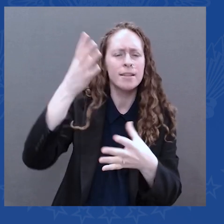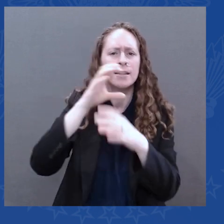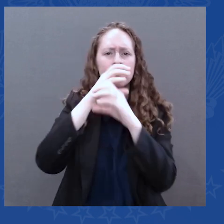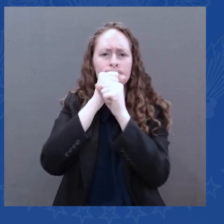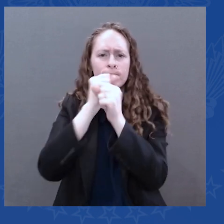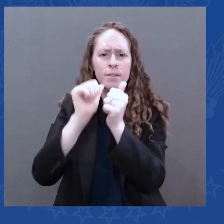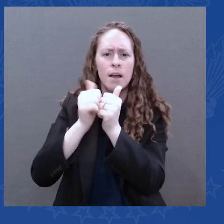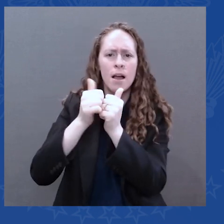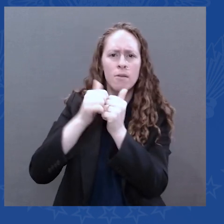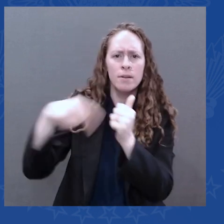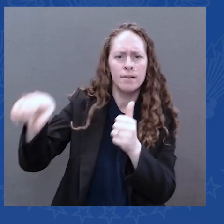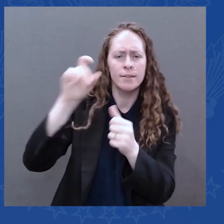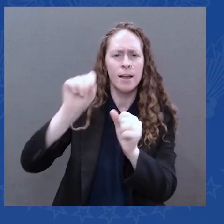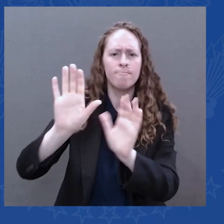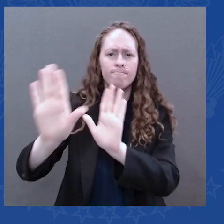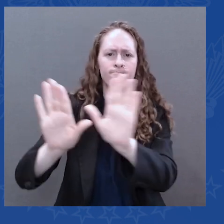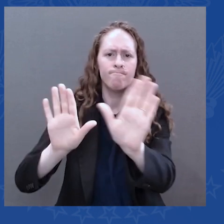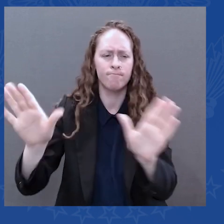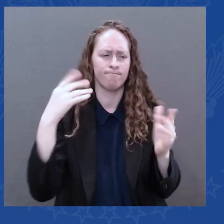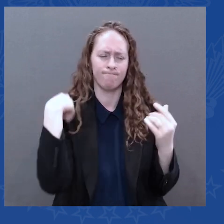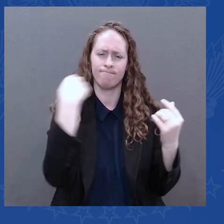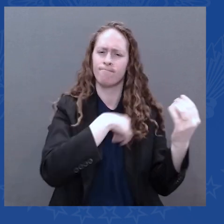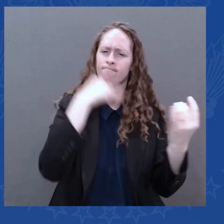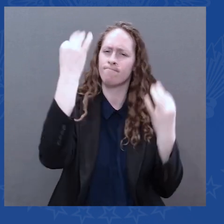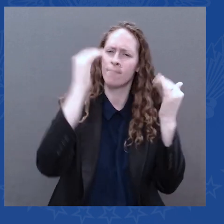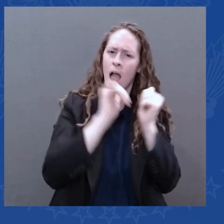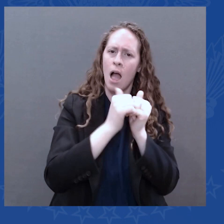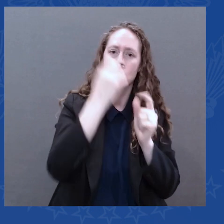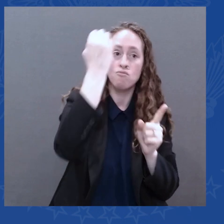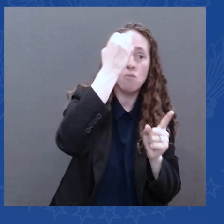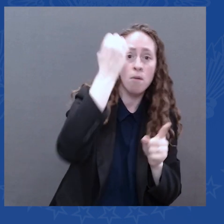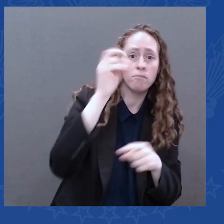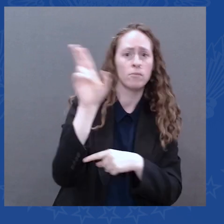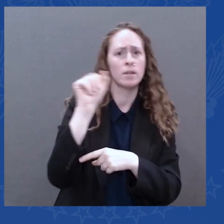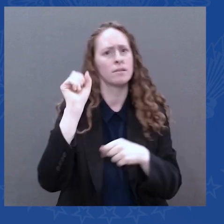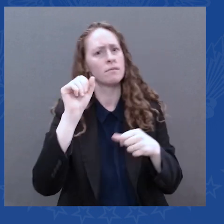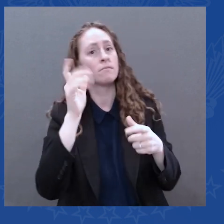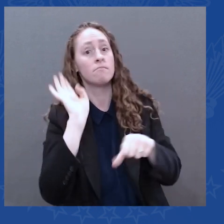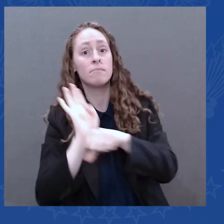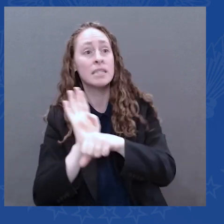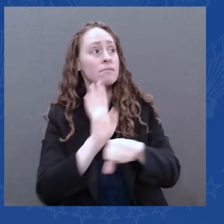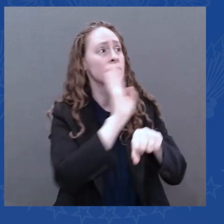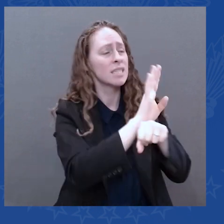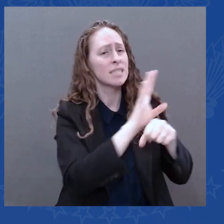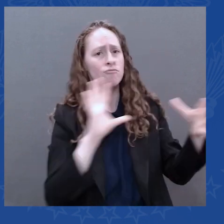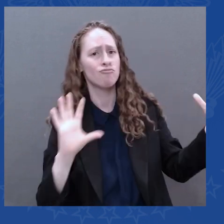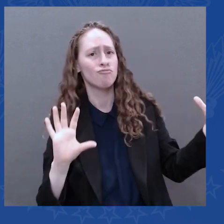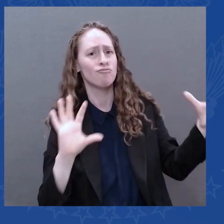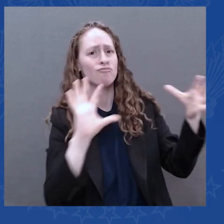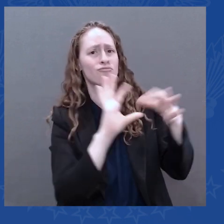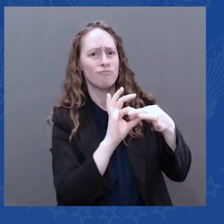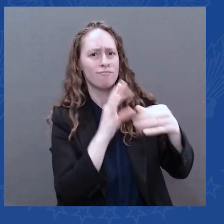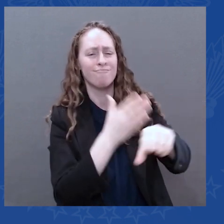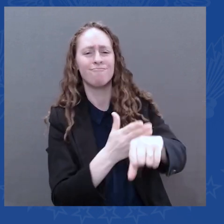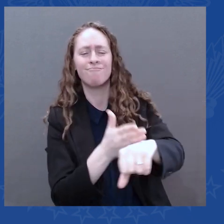In a world faced with disorder, our transatlantic unity upholds fundamental values